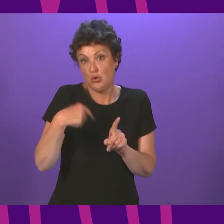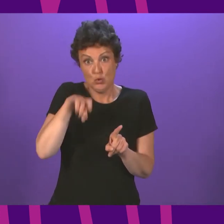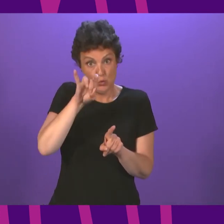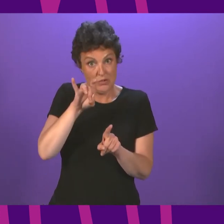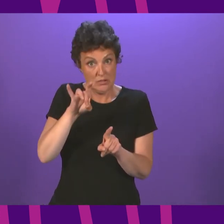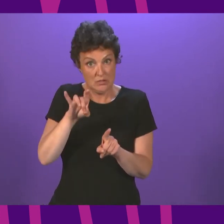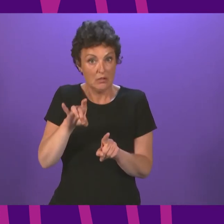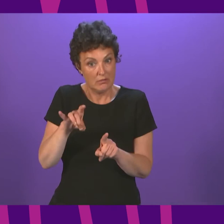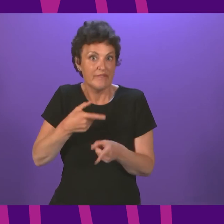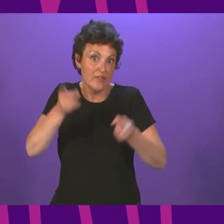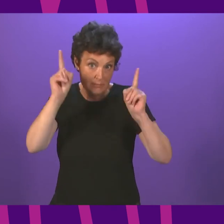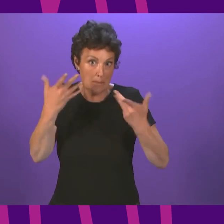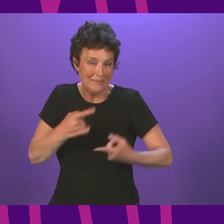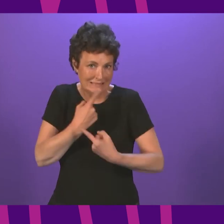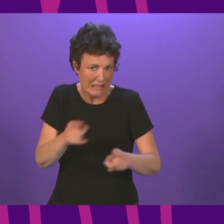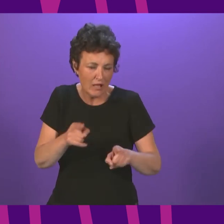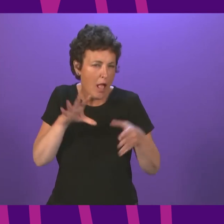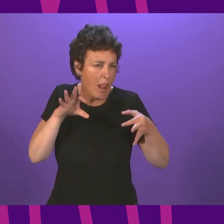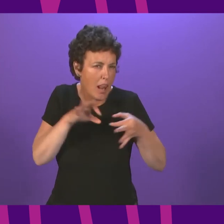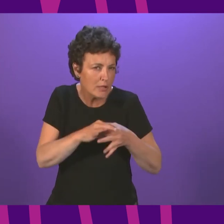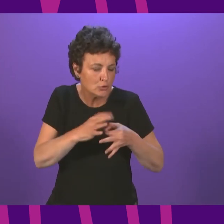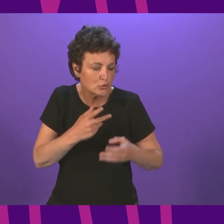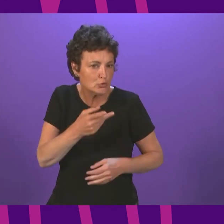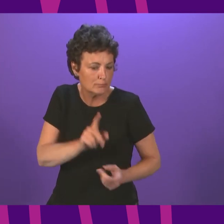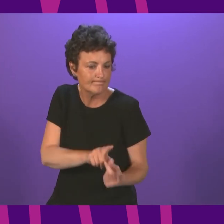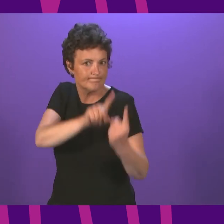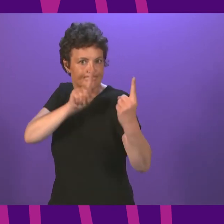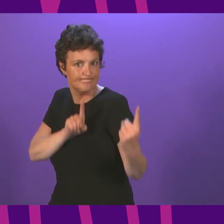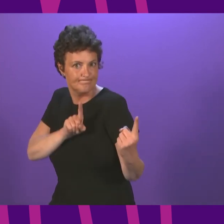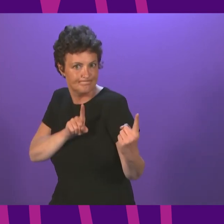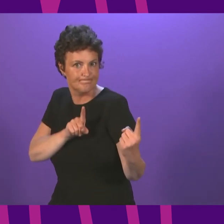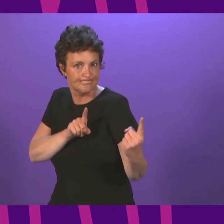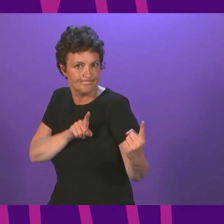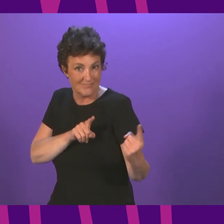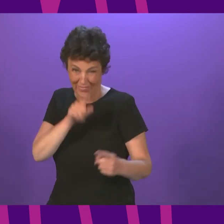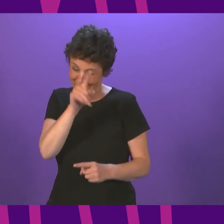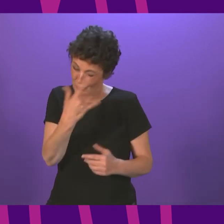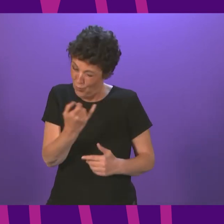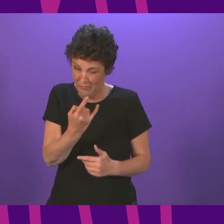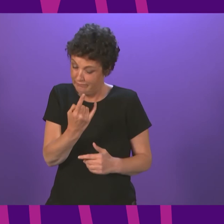Thank you, Deputy First Minister. I echo your comments in relation to Andrew Welsh, who